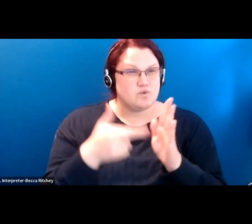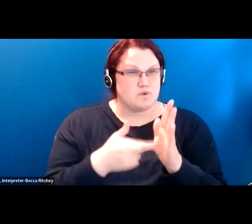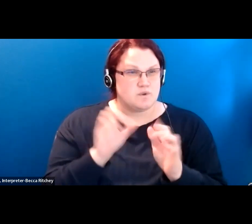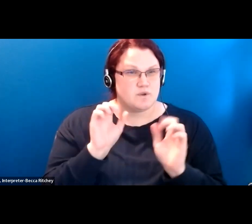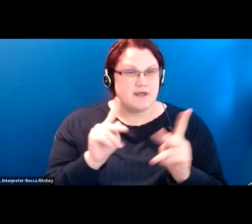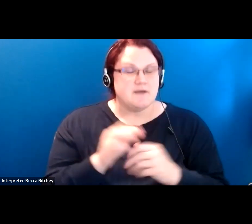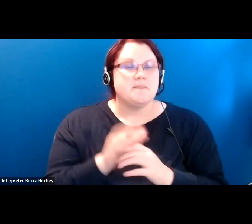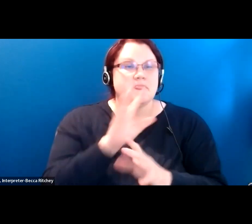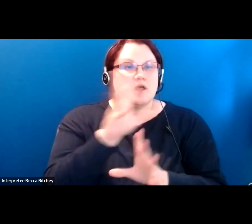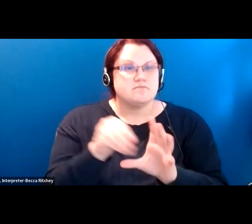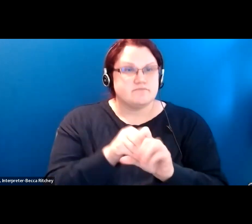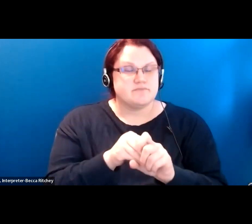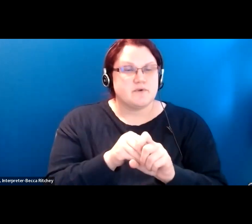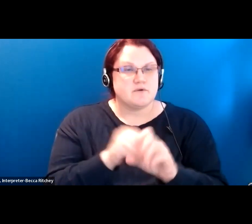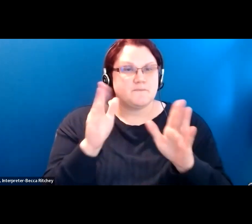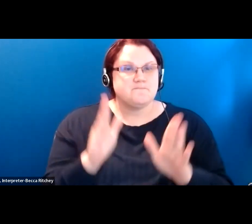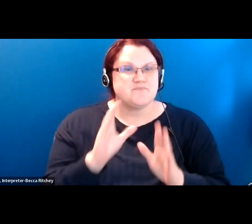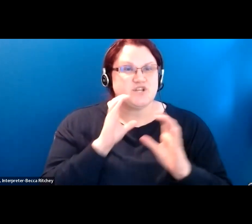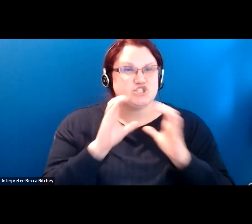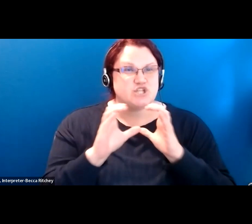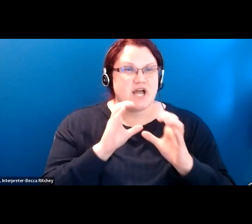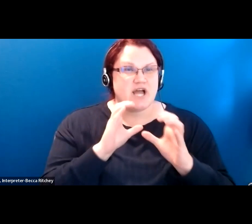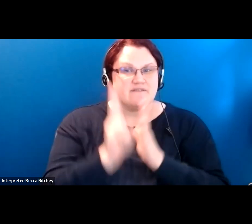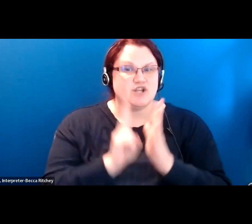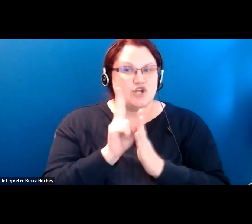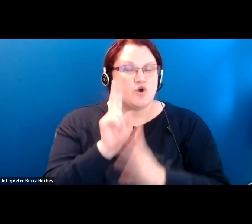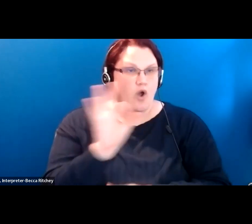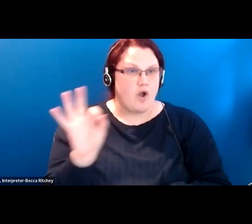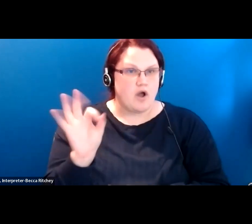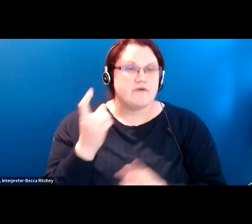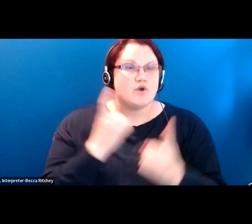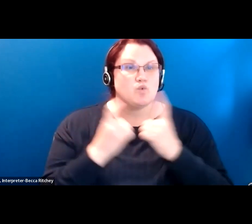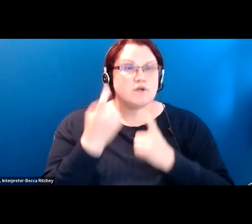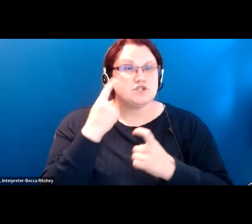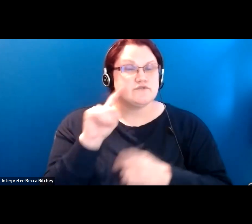Participant's video and chat features have been turned off. Questions for our presenter may be